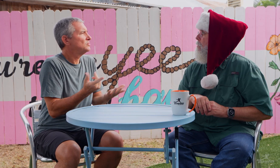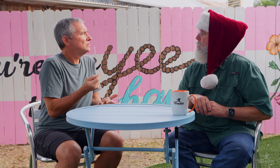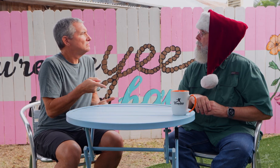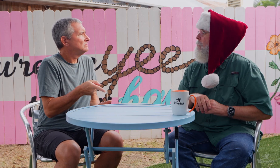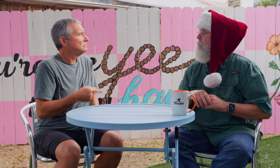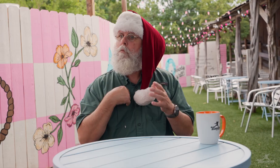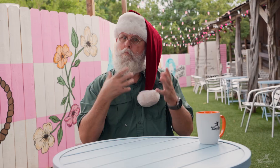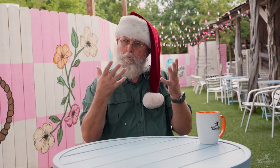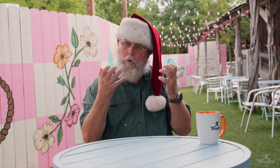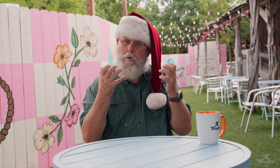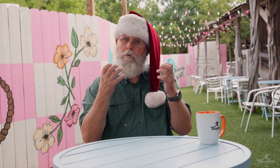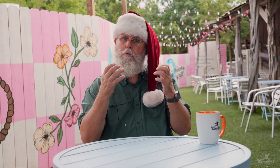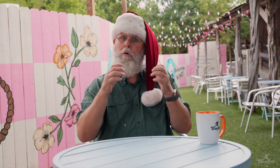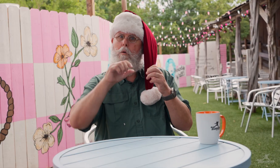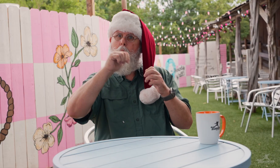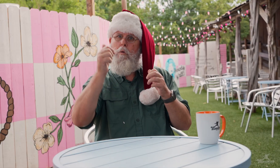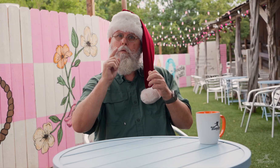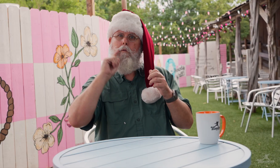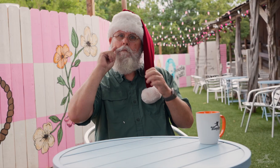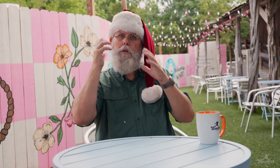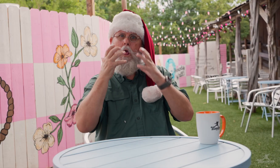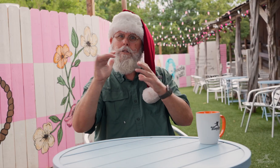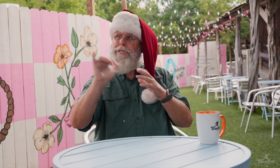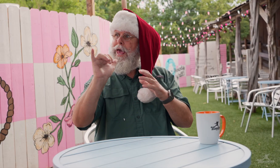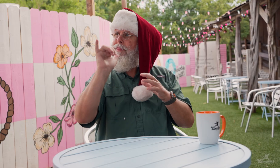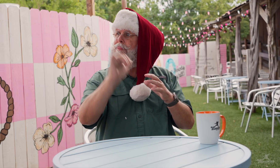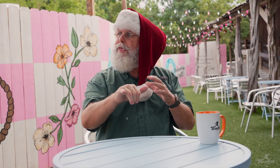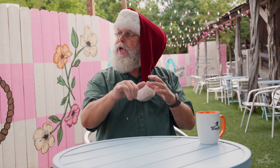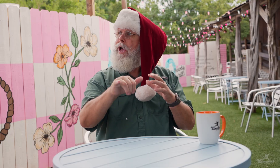I want to see other Deaf Santa Clauses like me